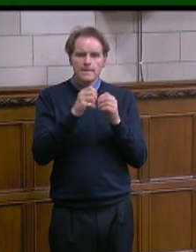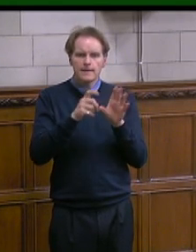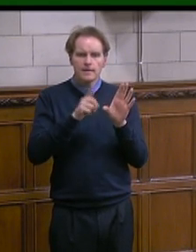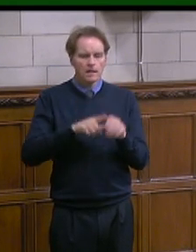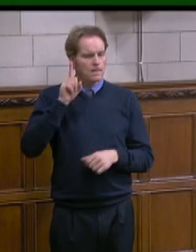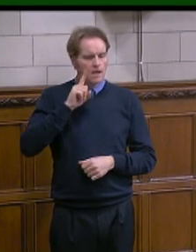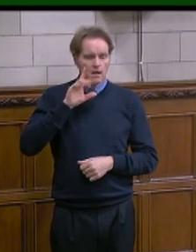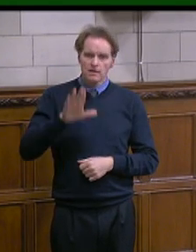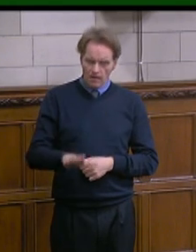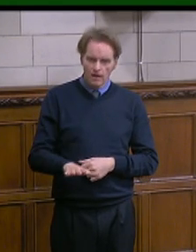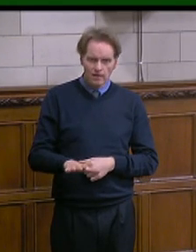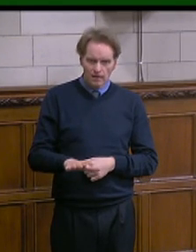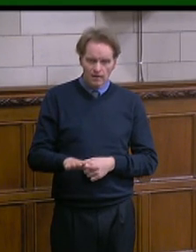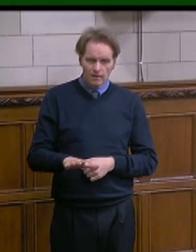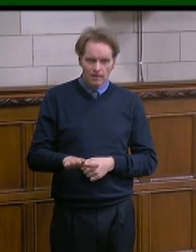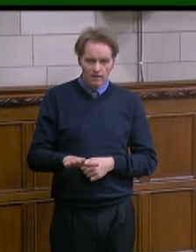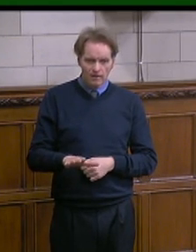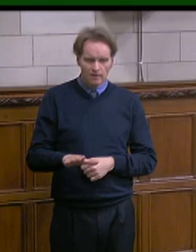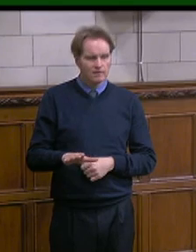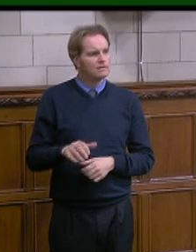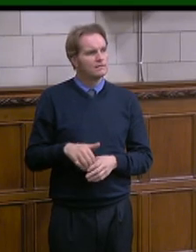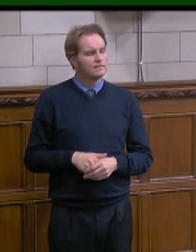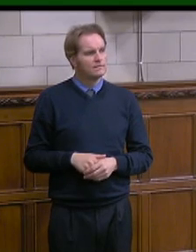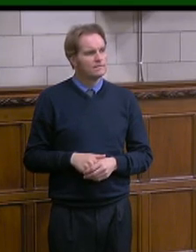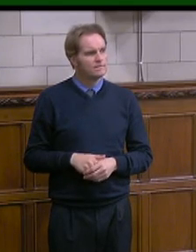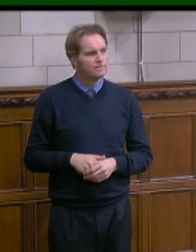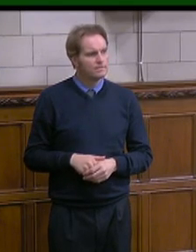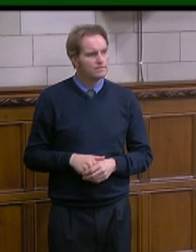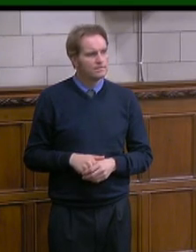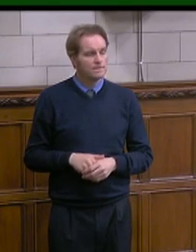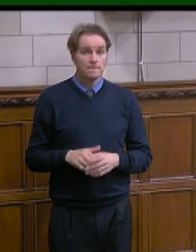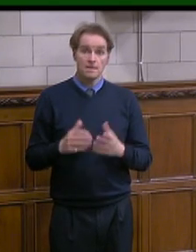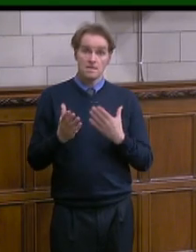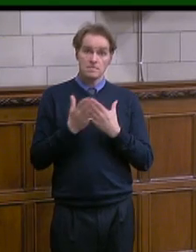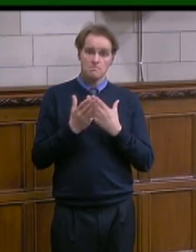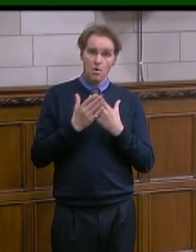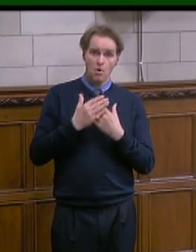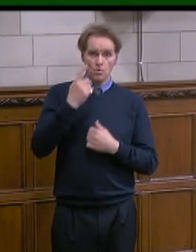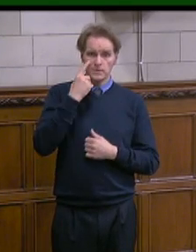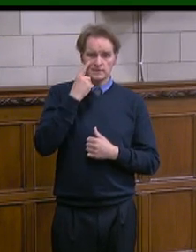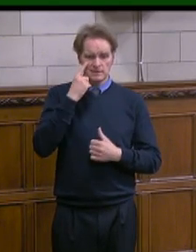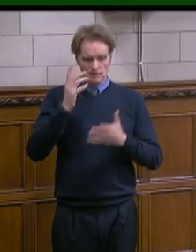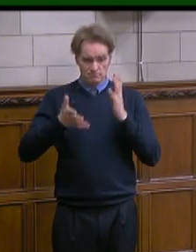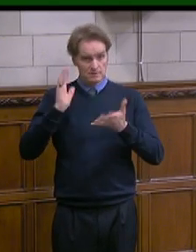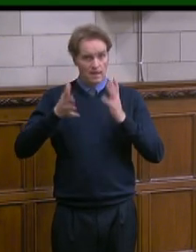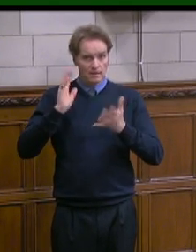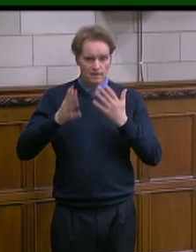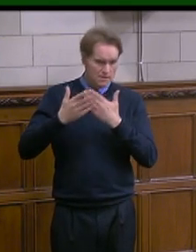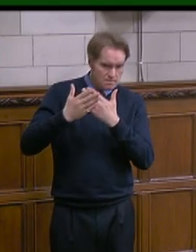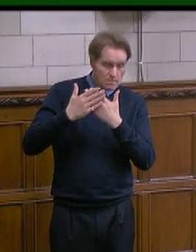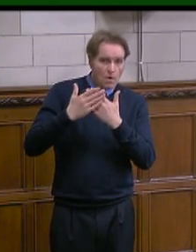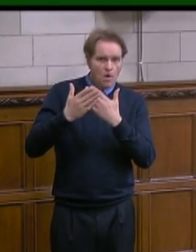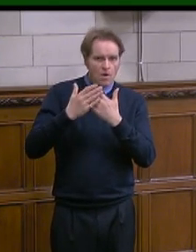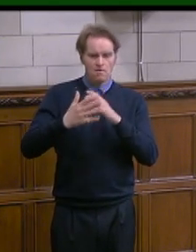People say, “What you see, you can be,” and the more we see people communicating by